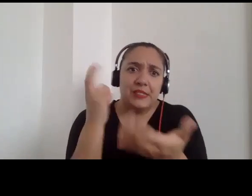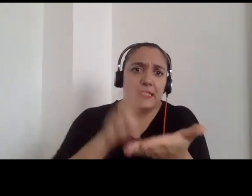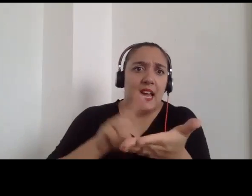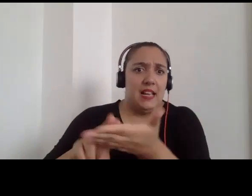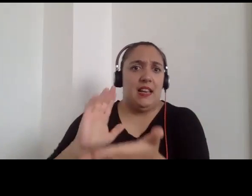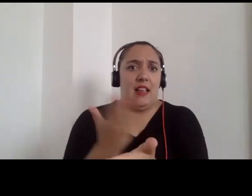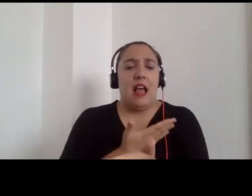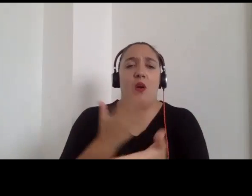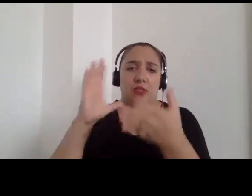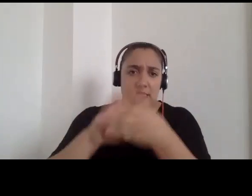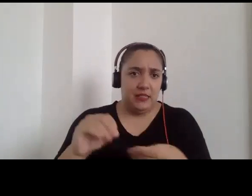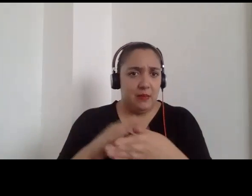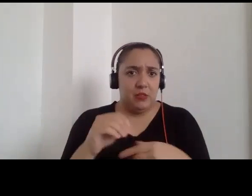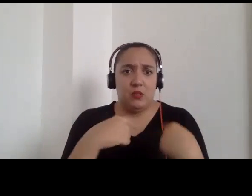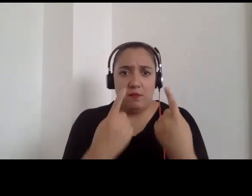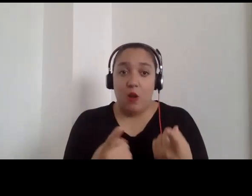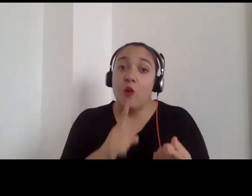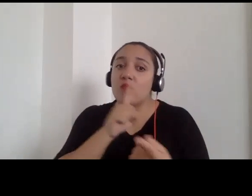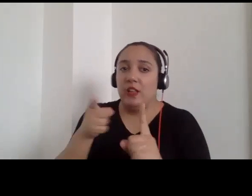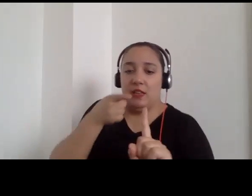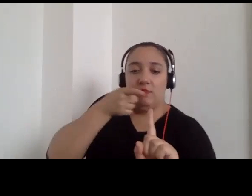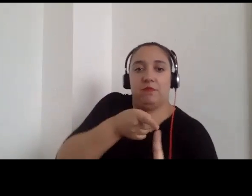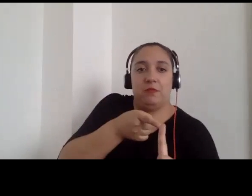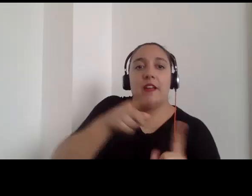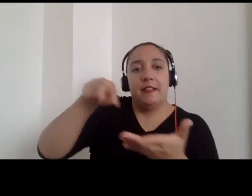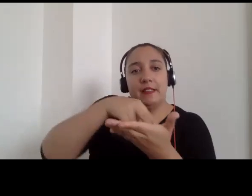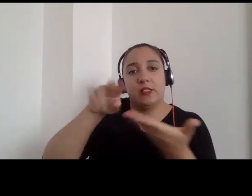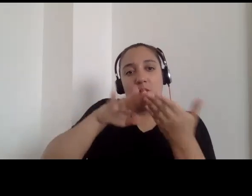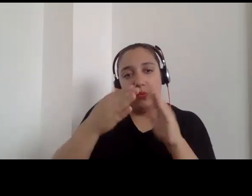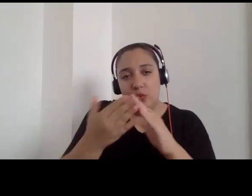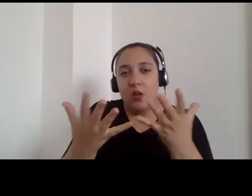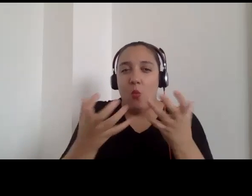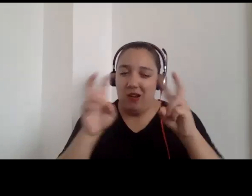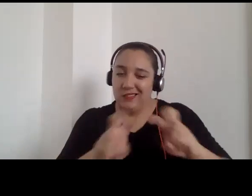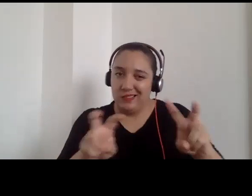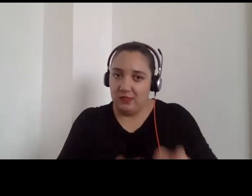to the dance community itself and we want to look at some of those.